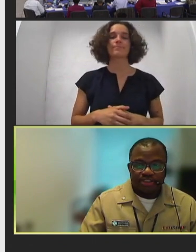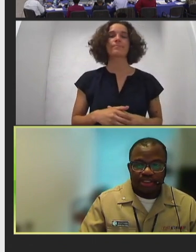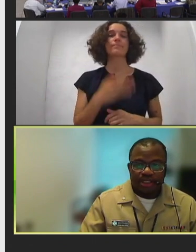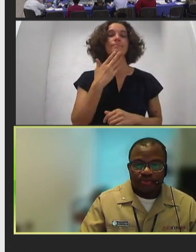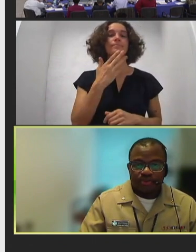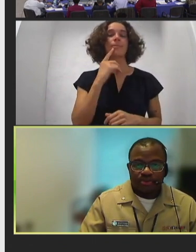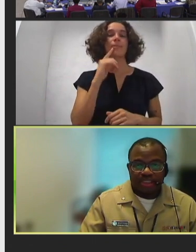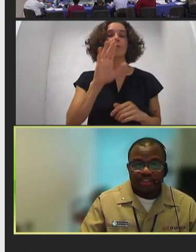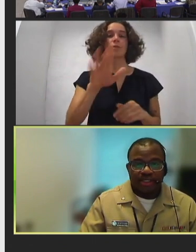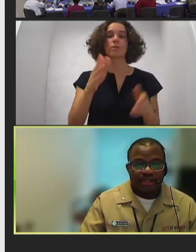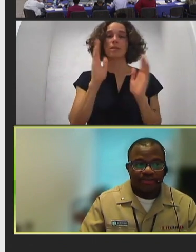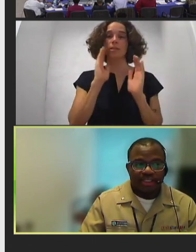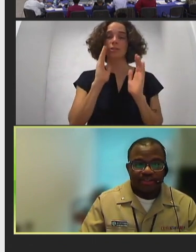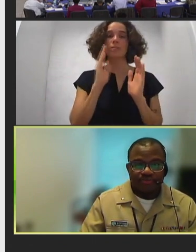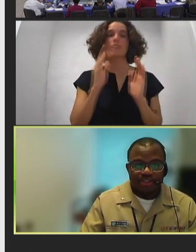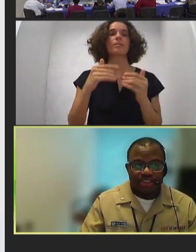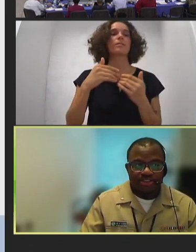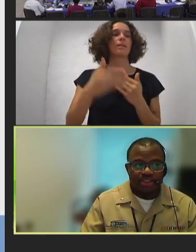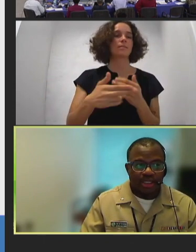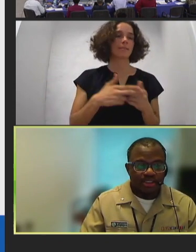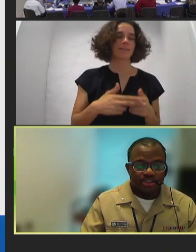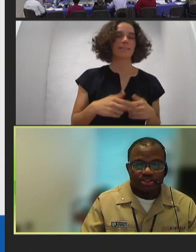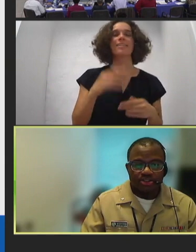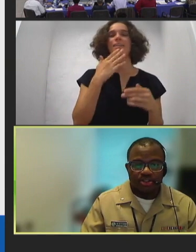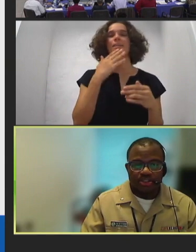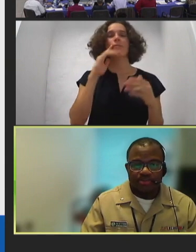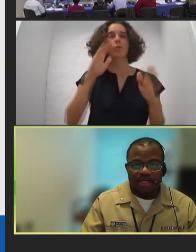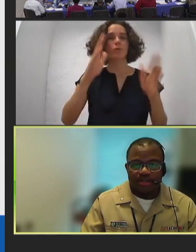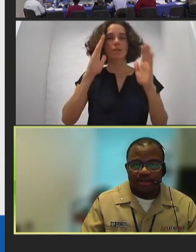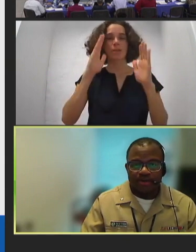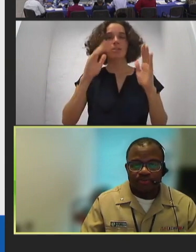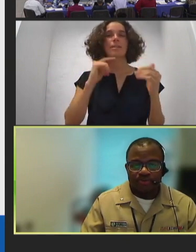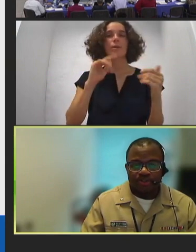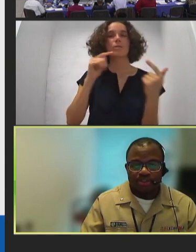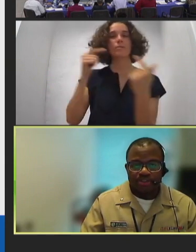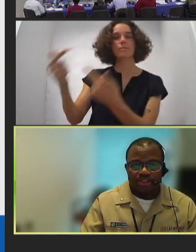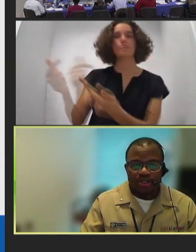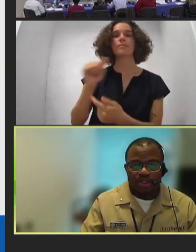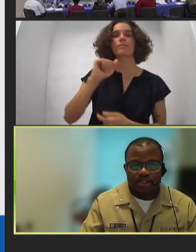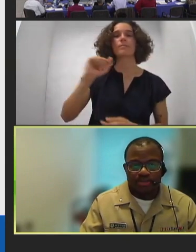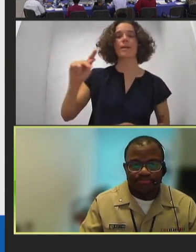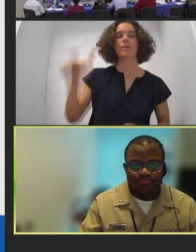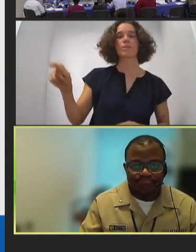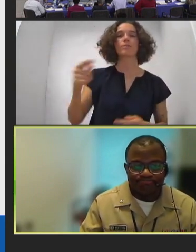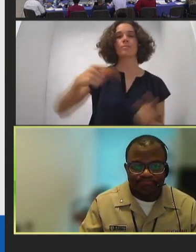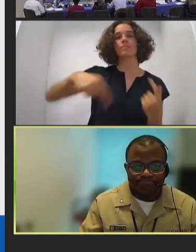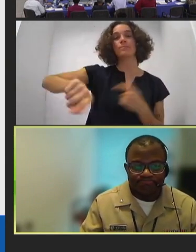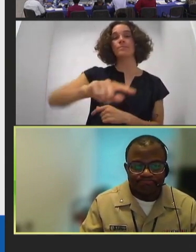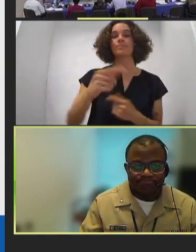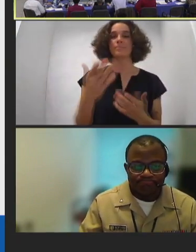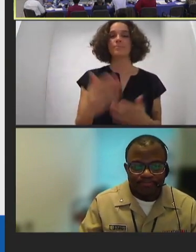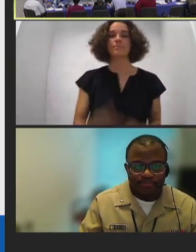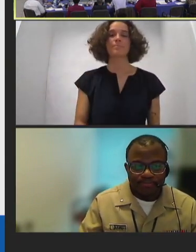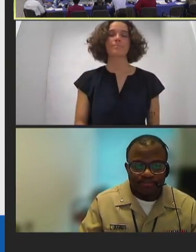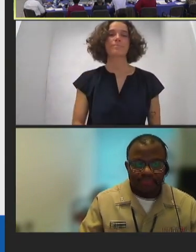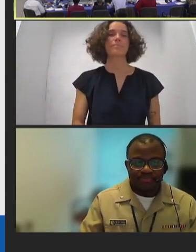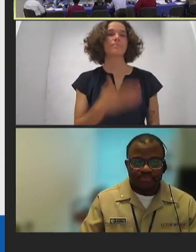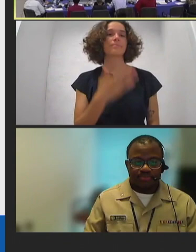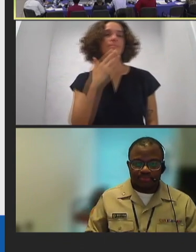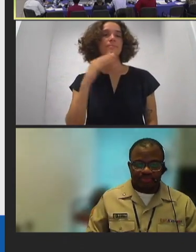and I will -- next slide. I'll thank you for the attention, and I can turn it back over to you all. Robert Hopkins: Thank you, Jonathan. Our next